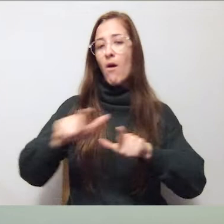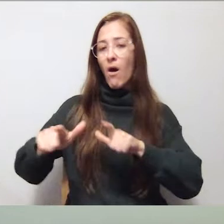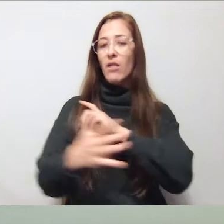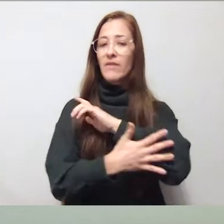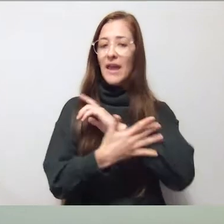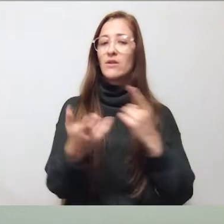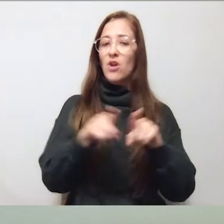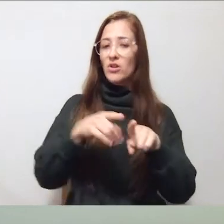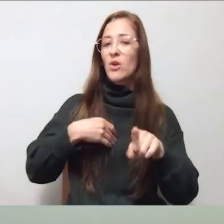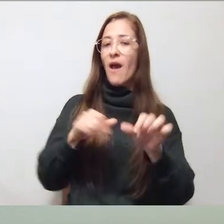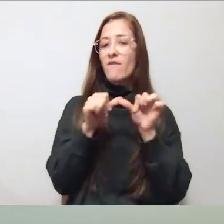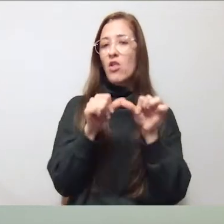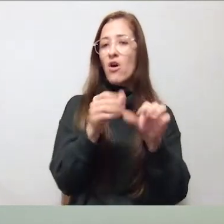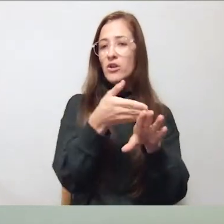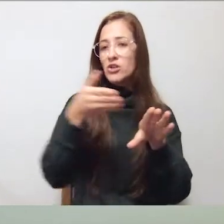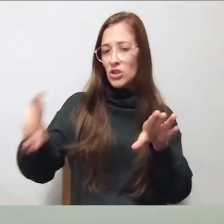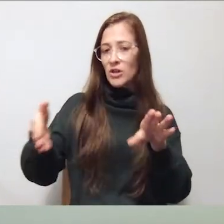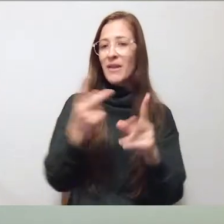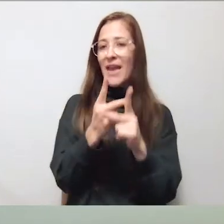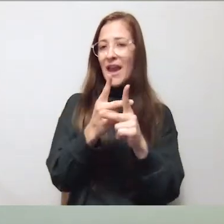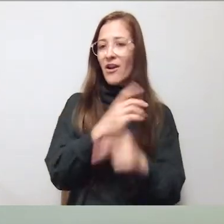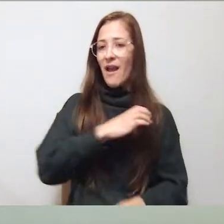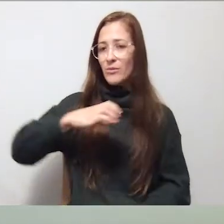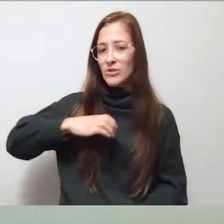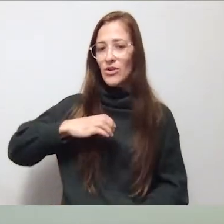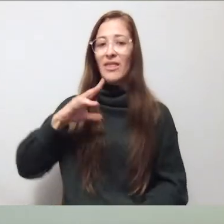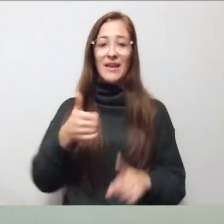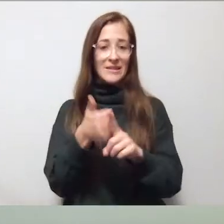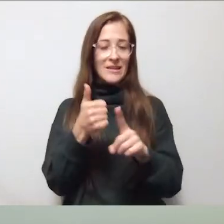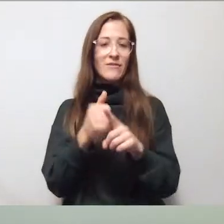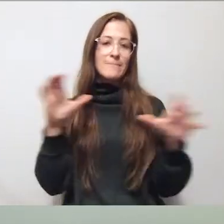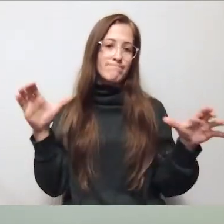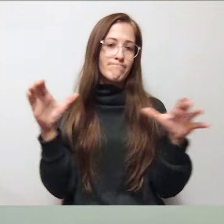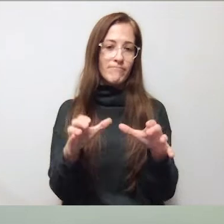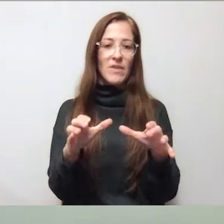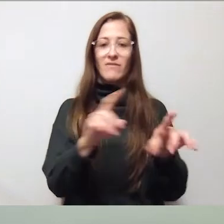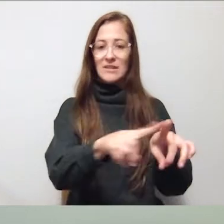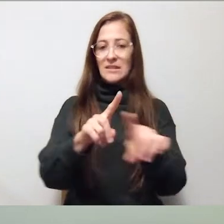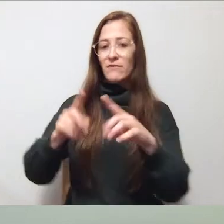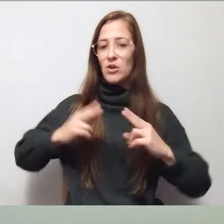what's called the Long Term Care Council. So the Long Term Care Council is actually a conglomerate of all of the human services providers